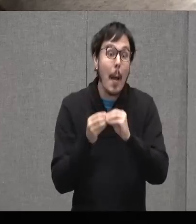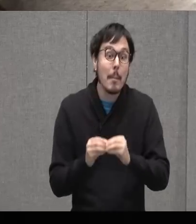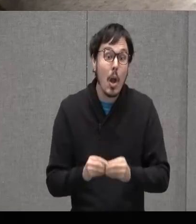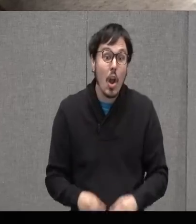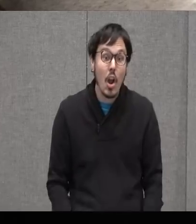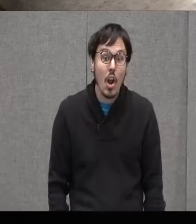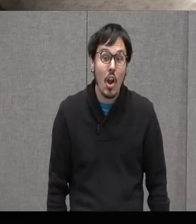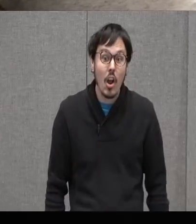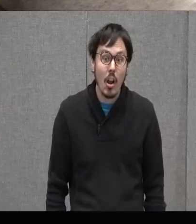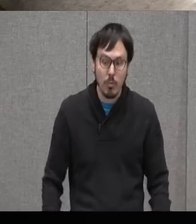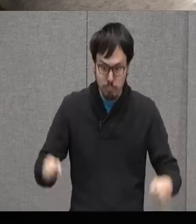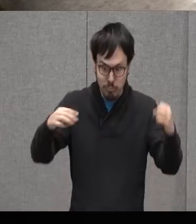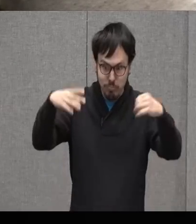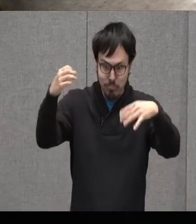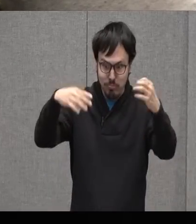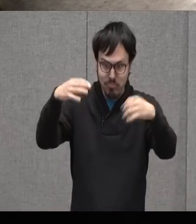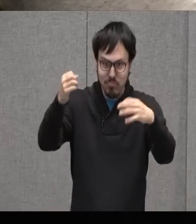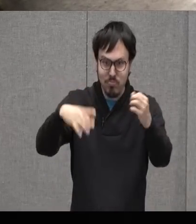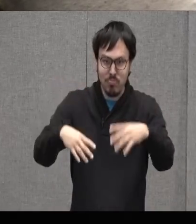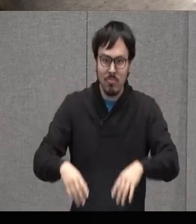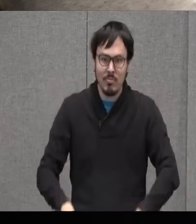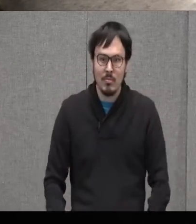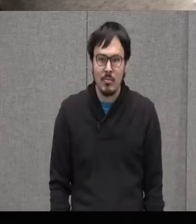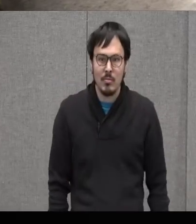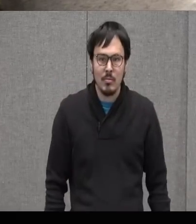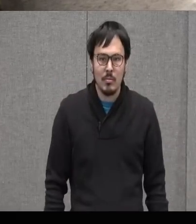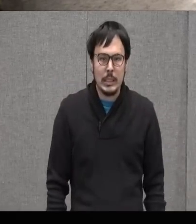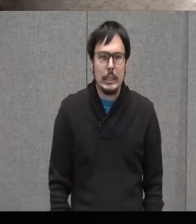Whoa, they added a lot of different numbers